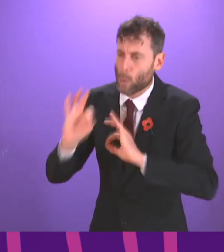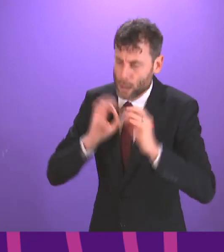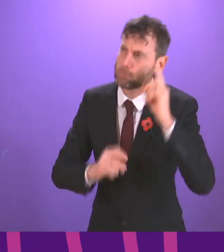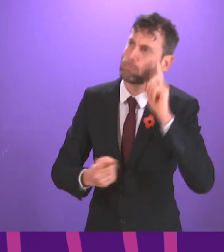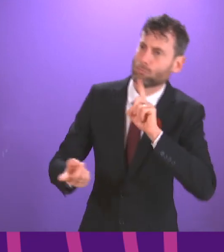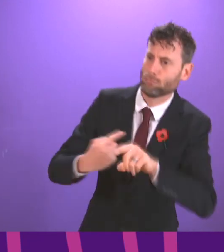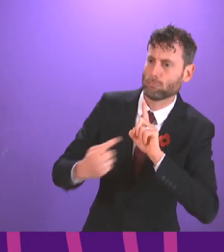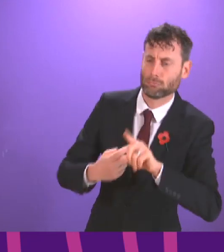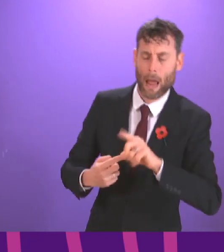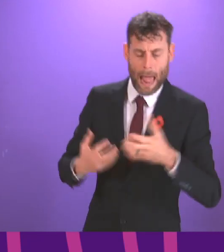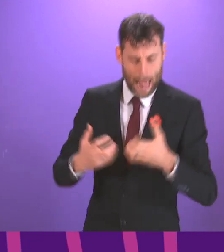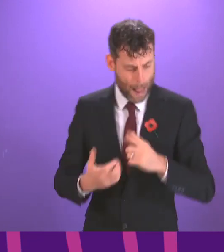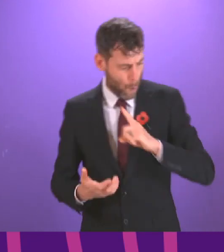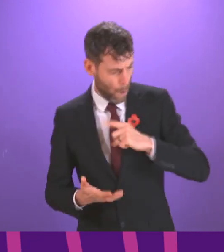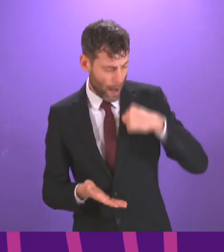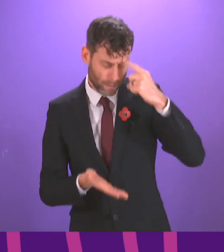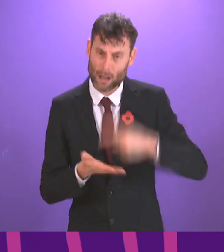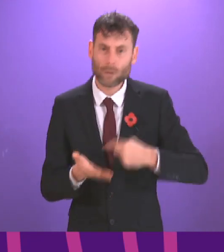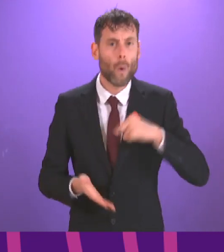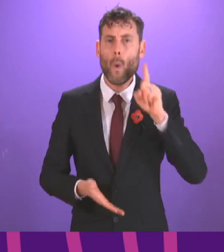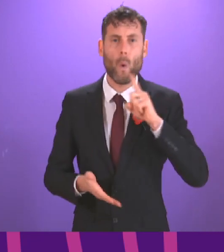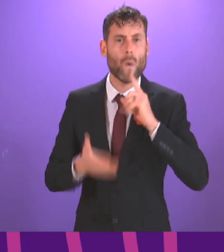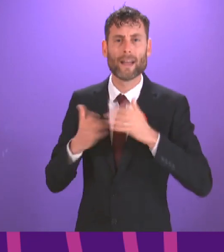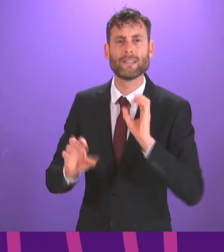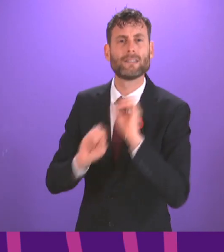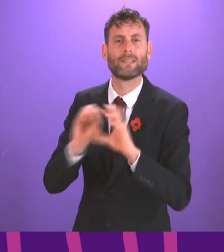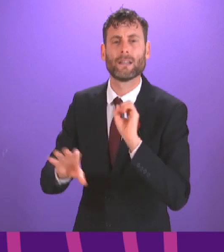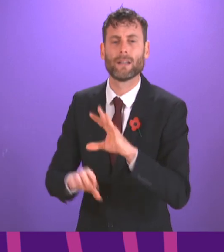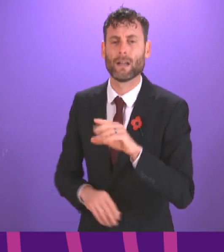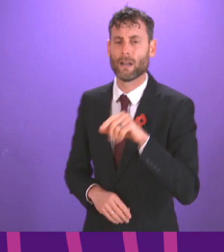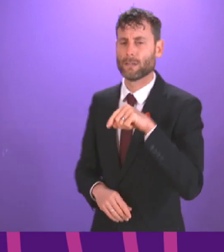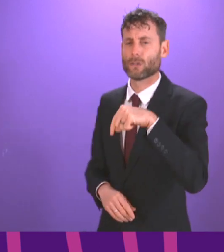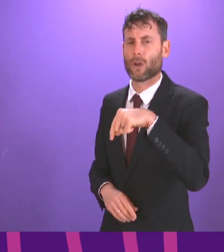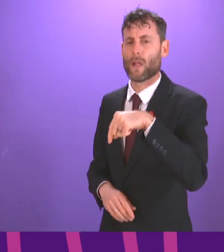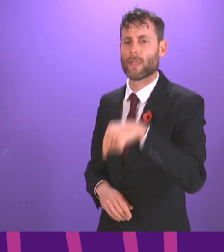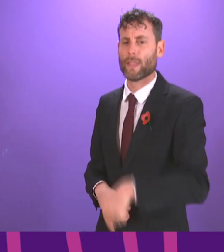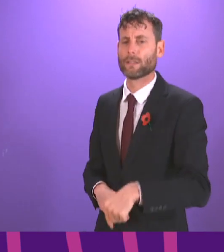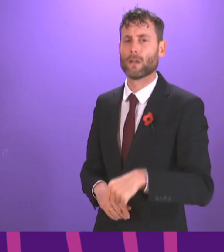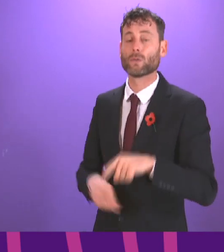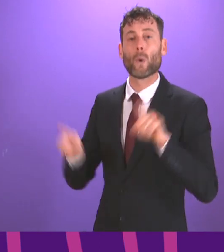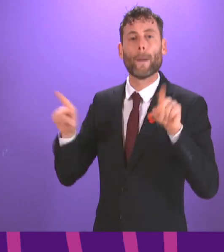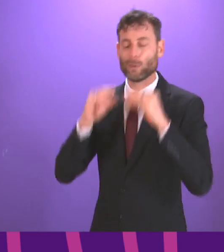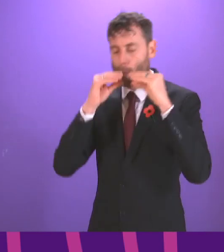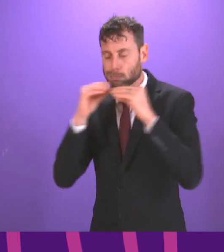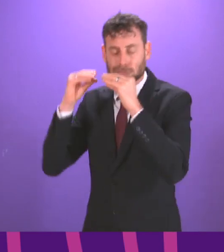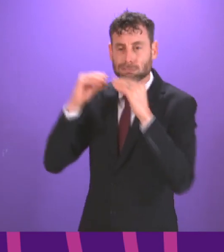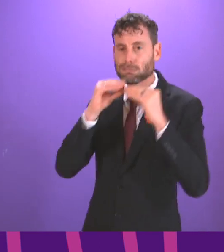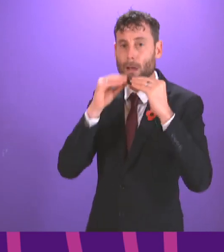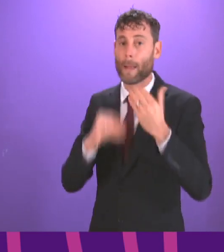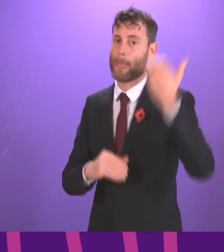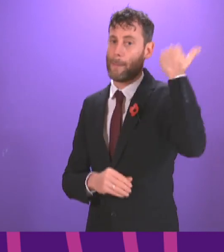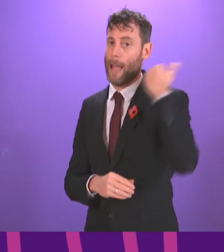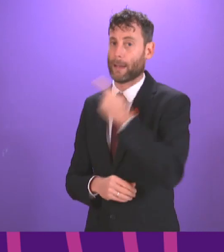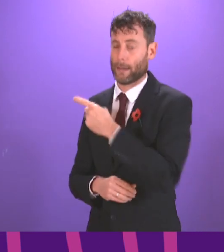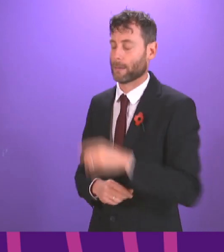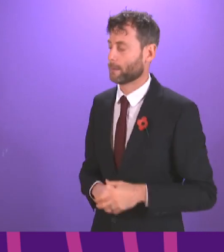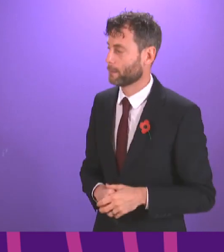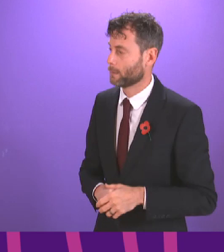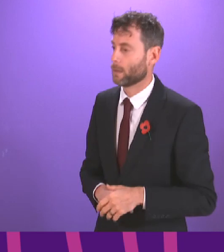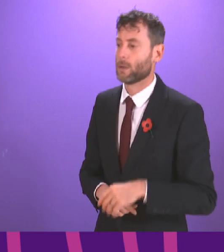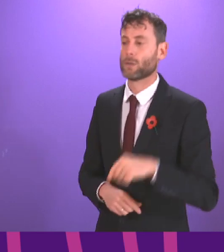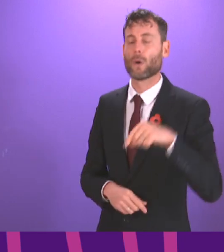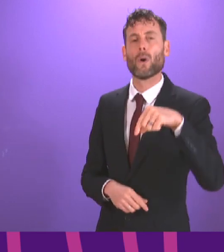In my view, the report does not change the arguments one way or another on a public inquiry.